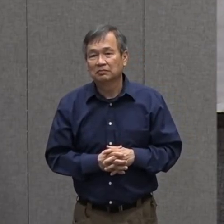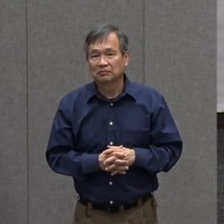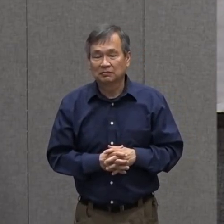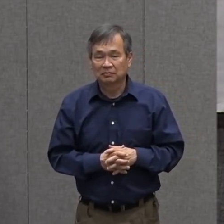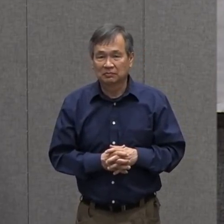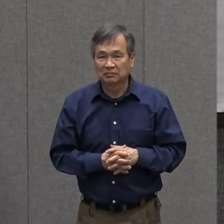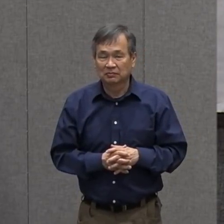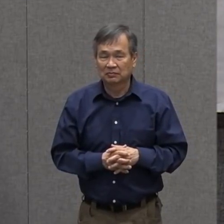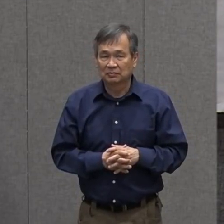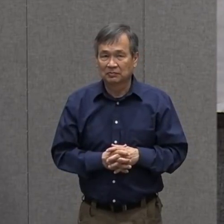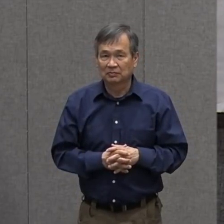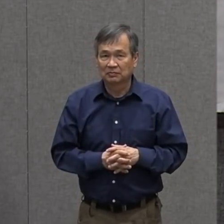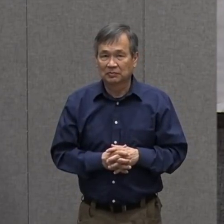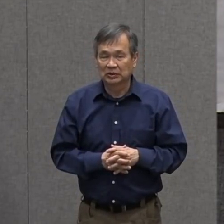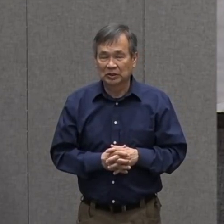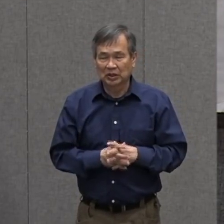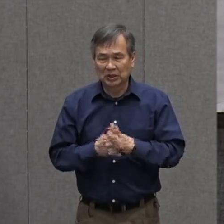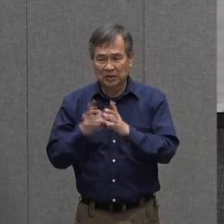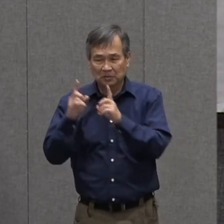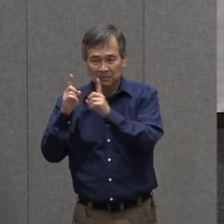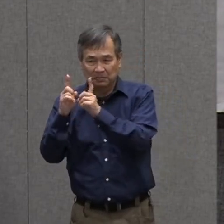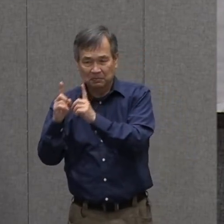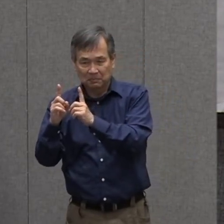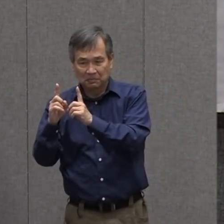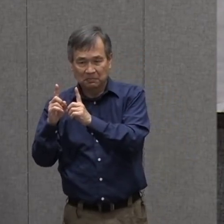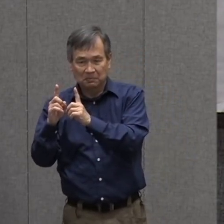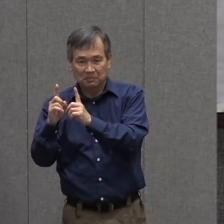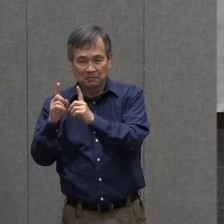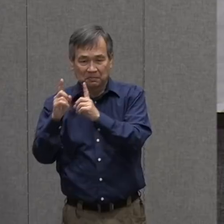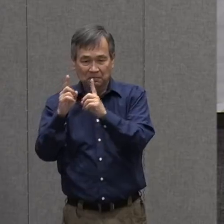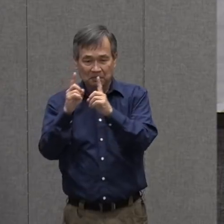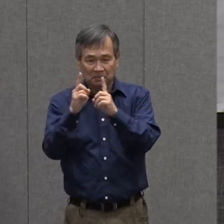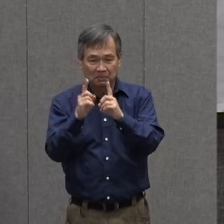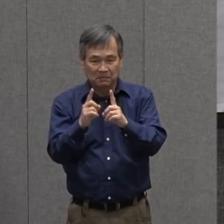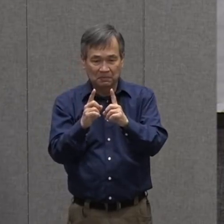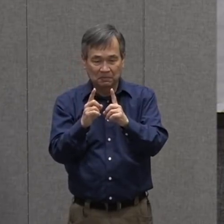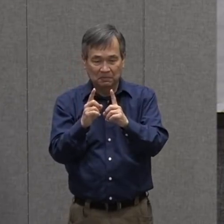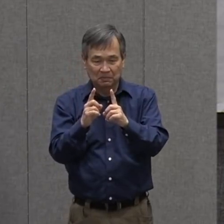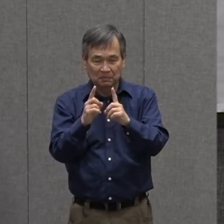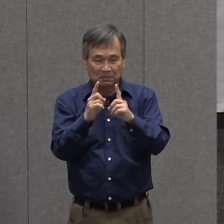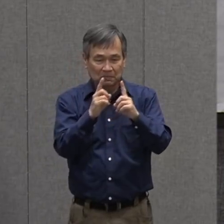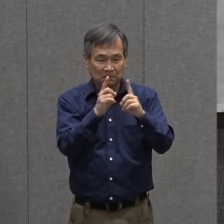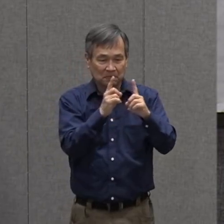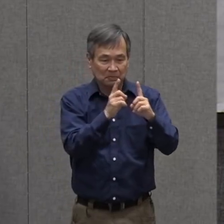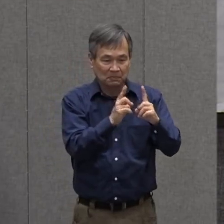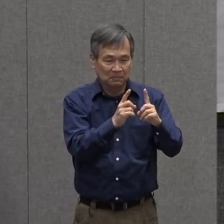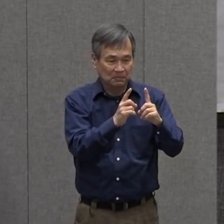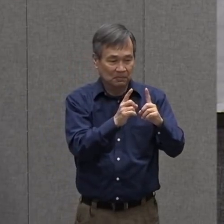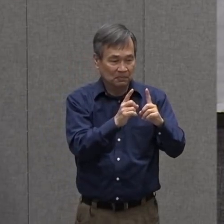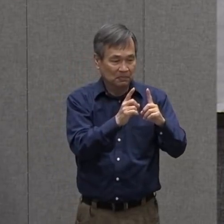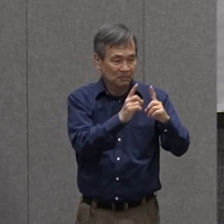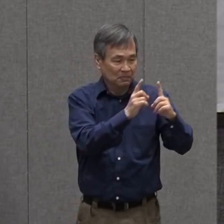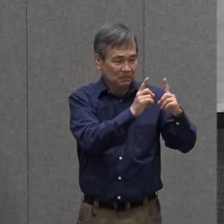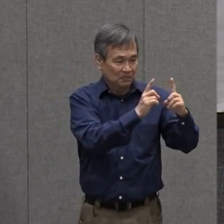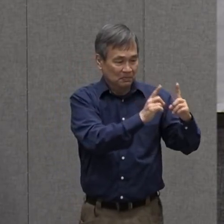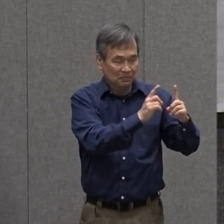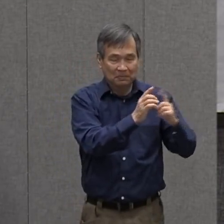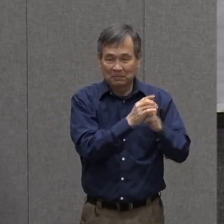So I've gotta jump a certain distance in between 200 and 500 that has some space about with the six,